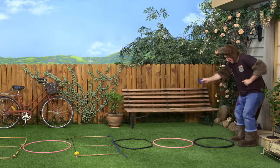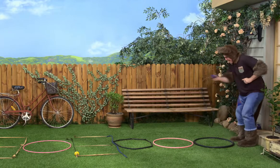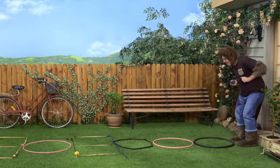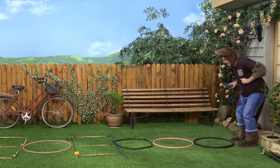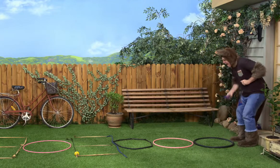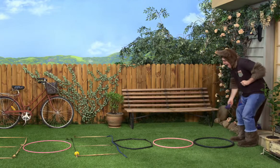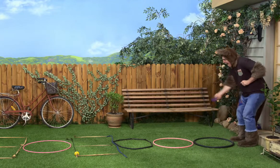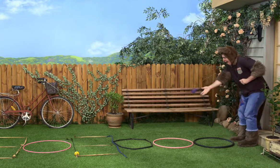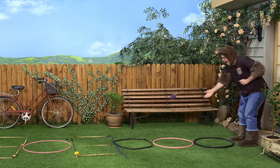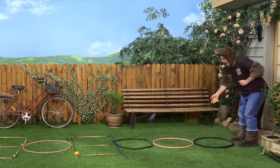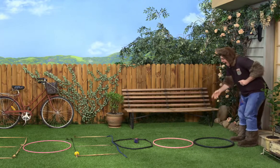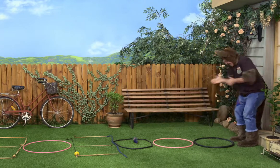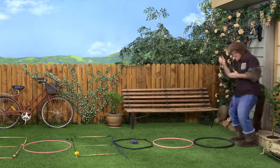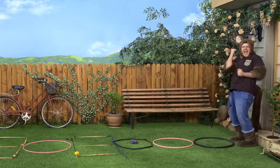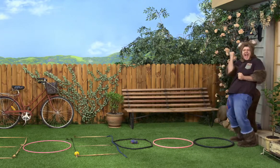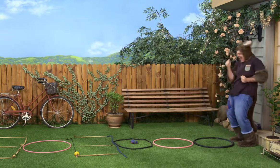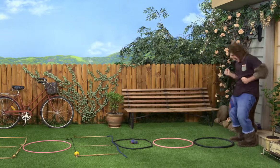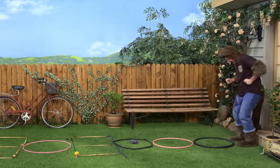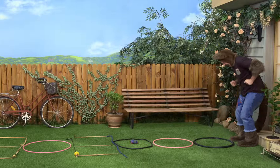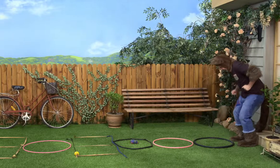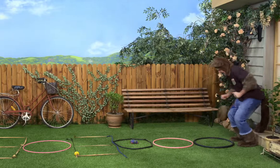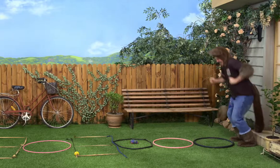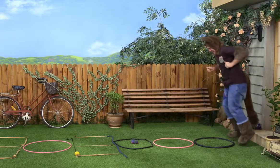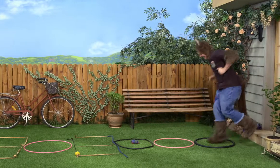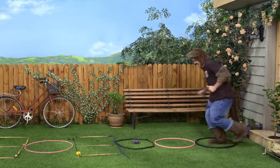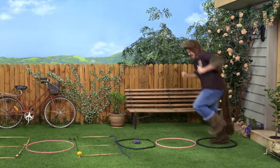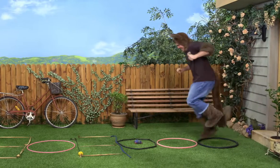Ready? Throw it. Yeah! Ha, ha!